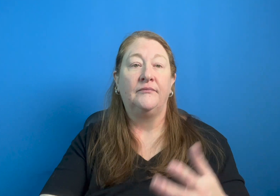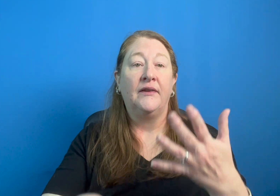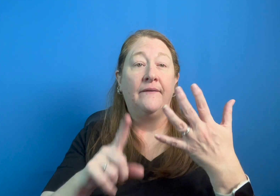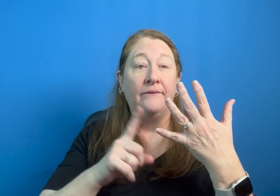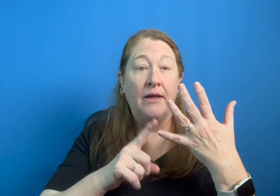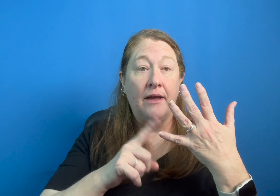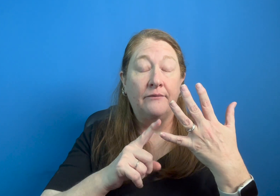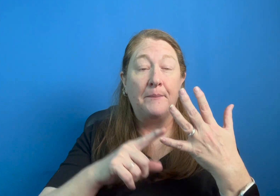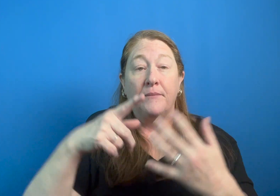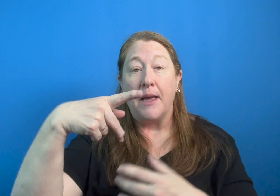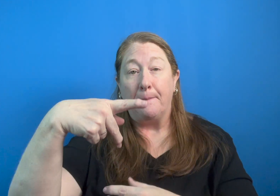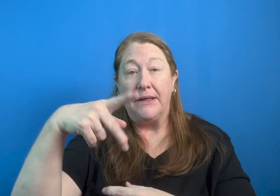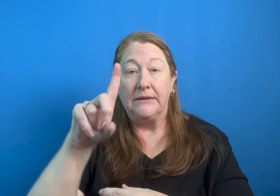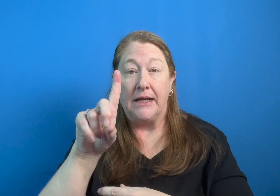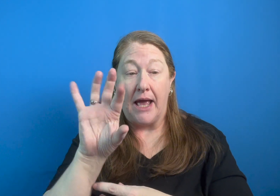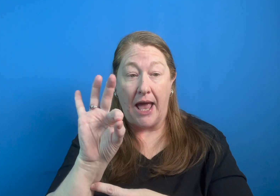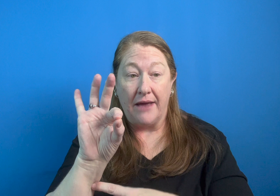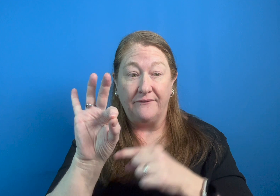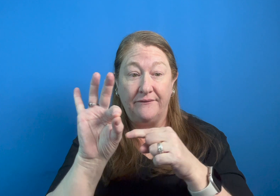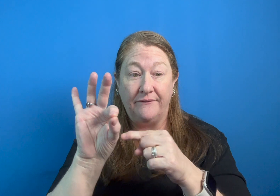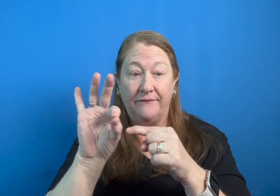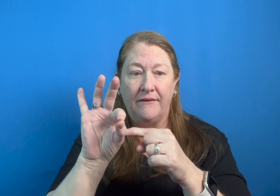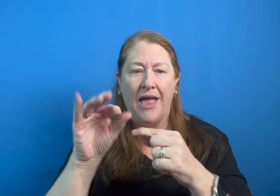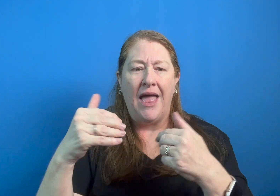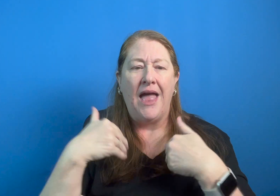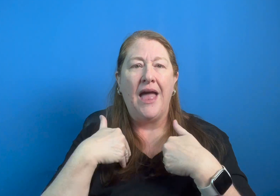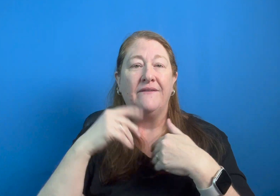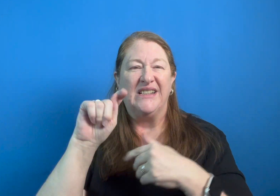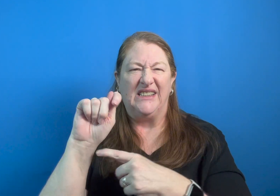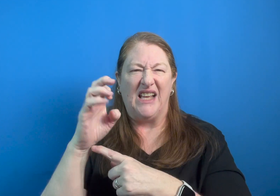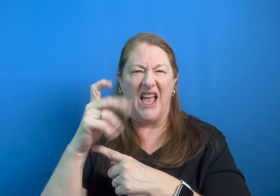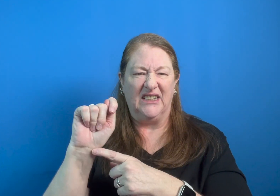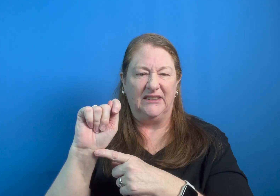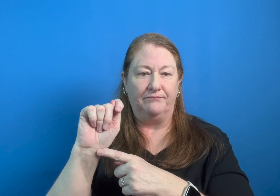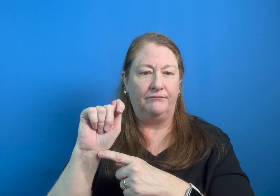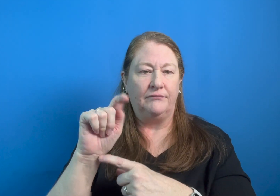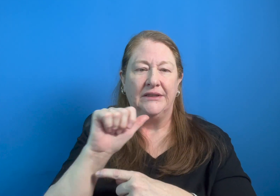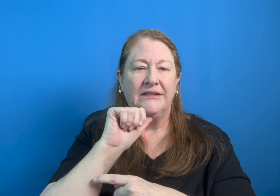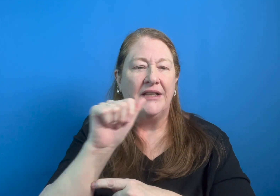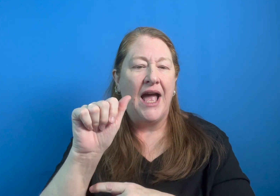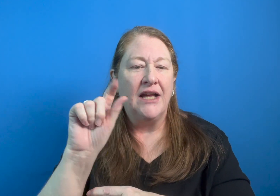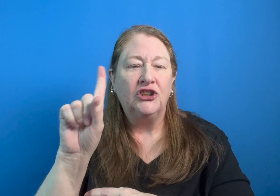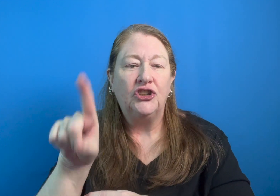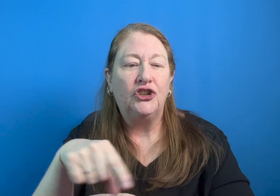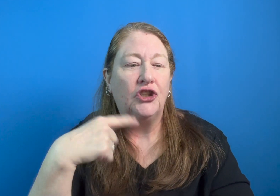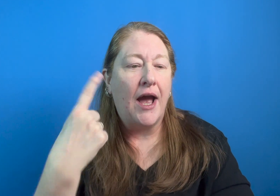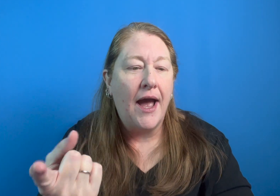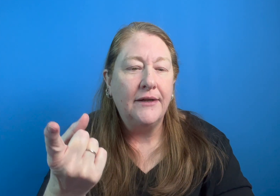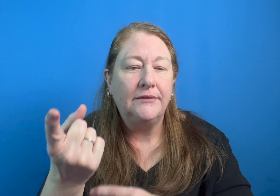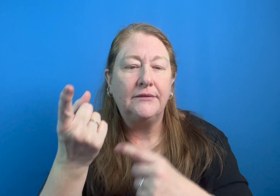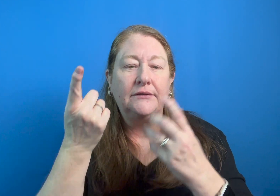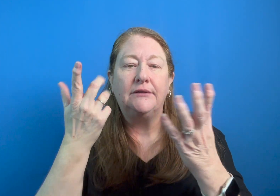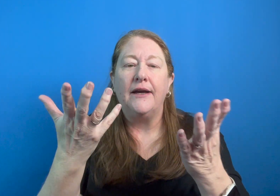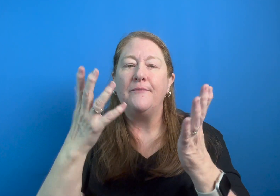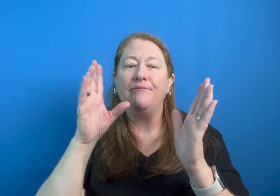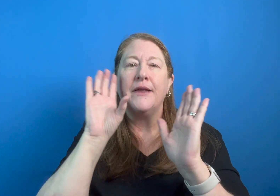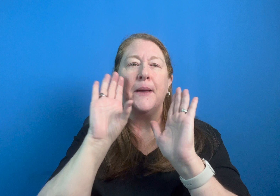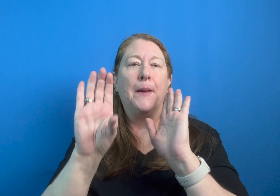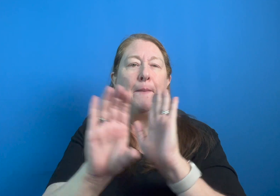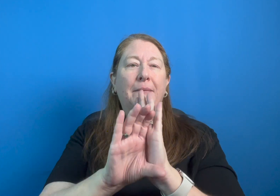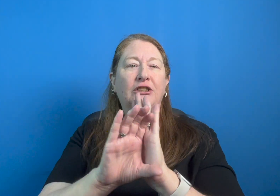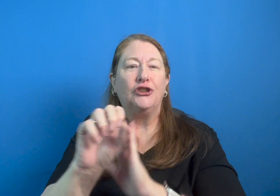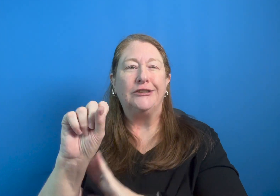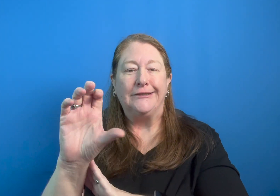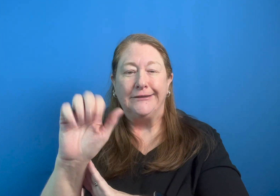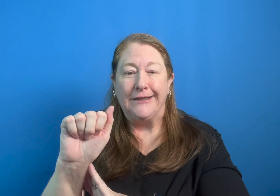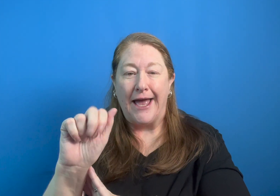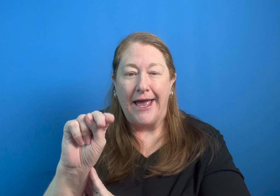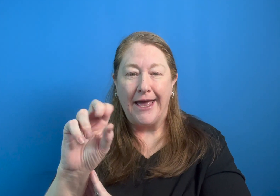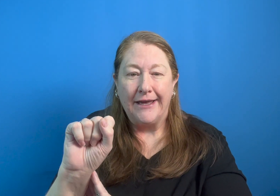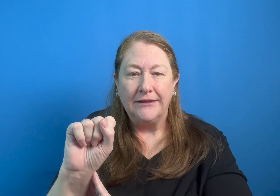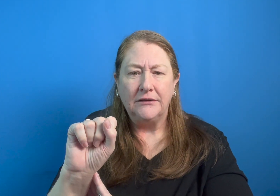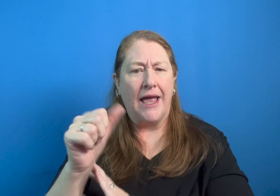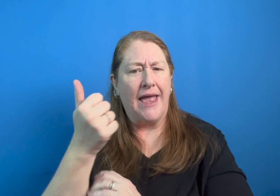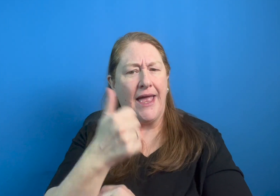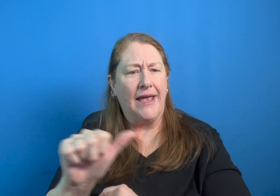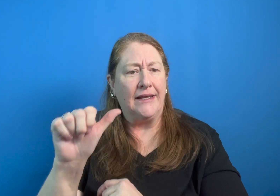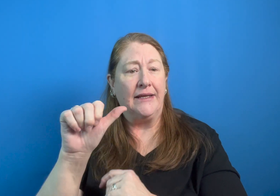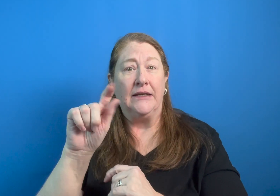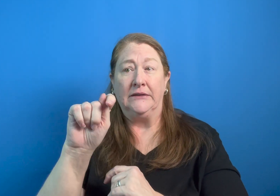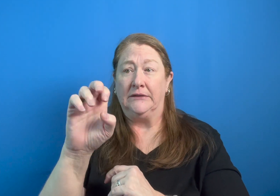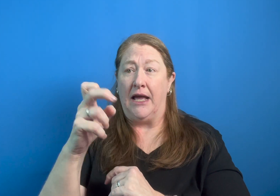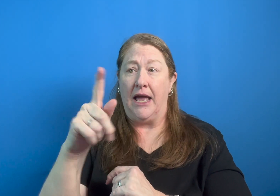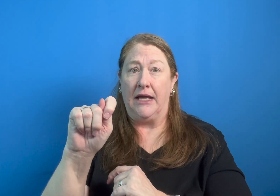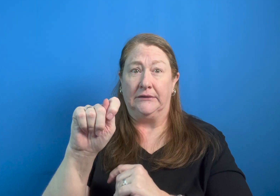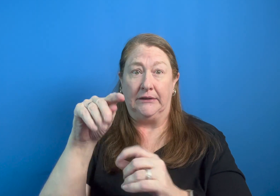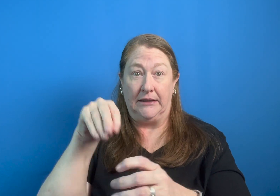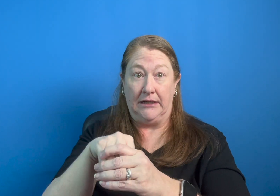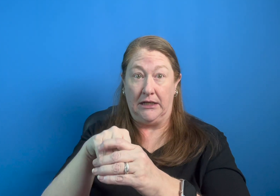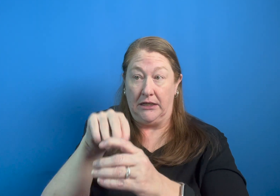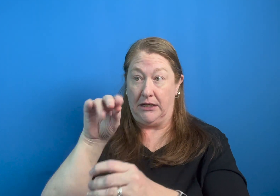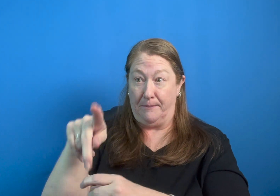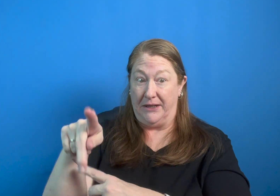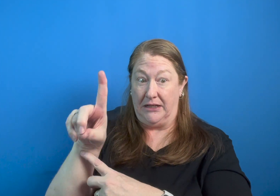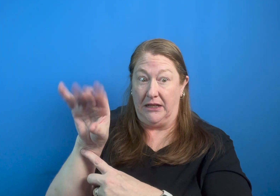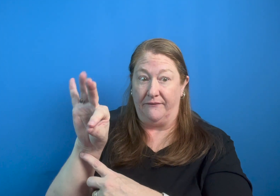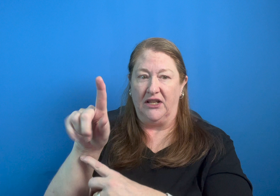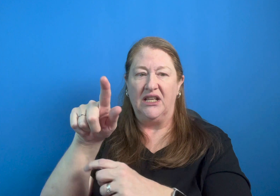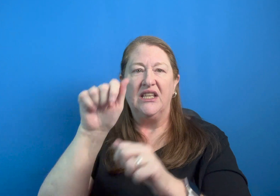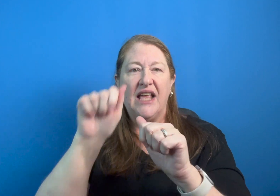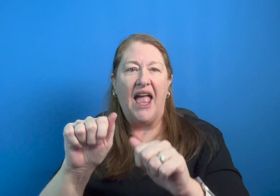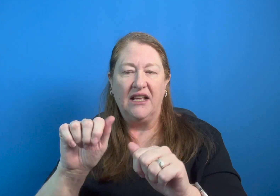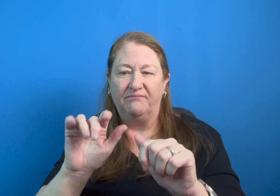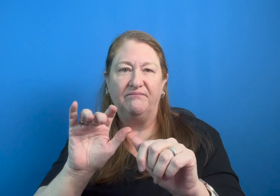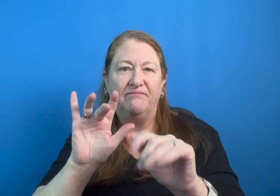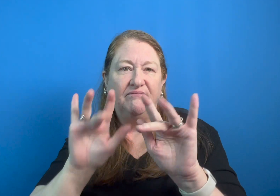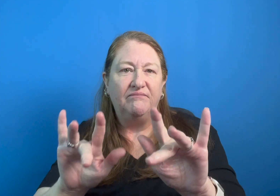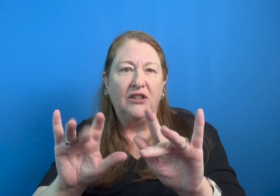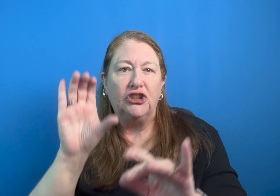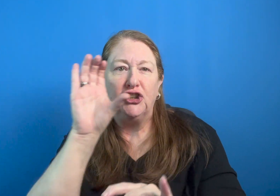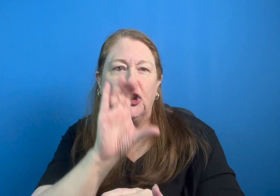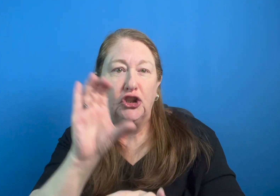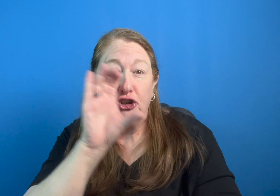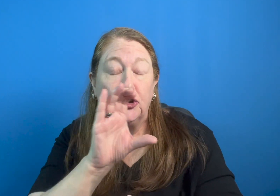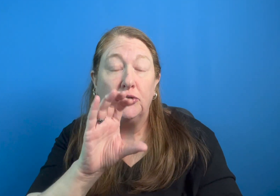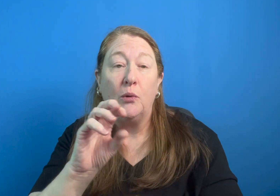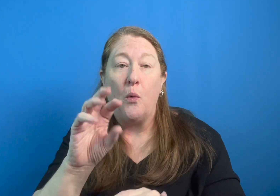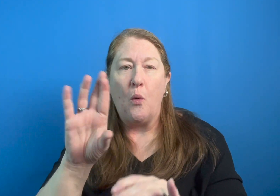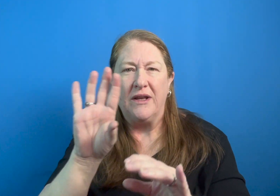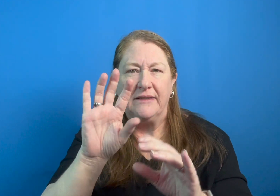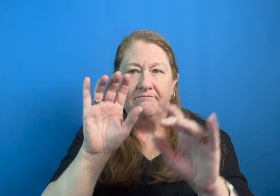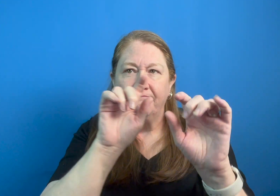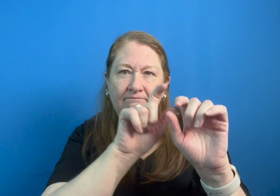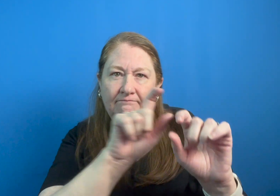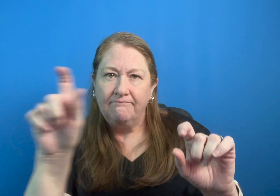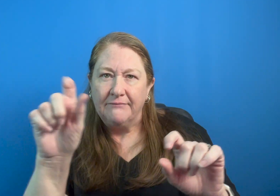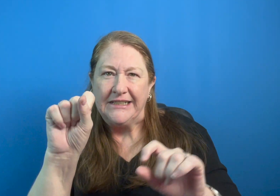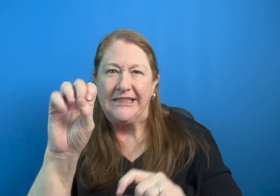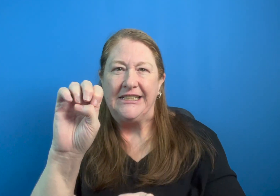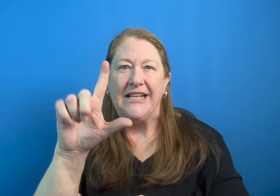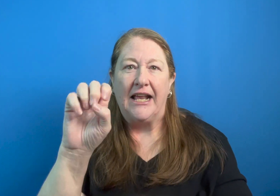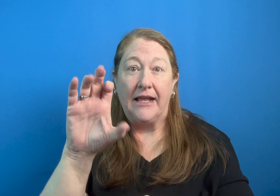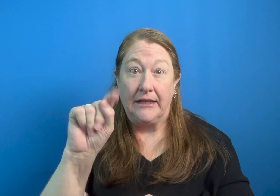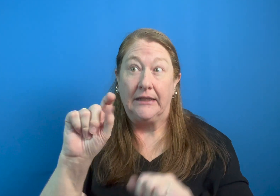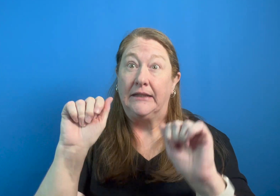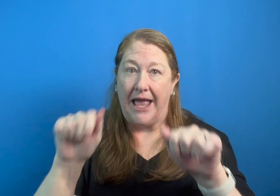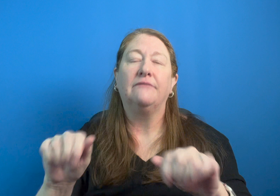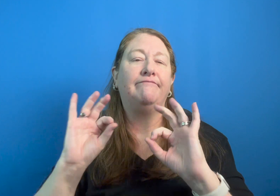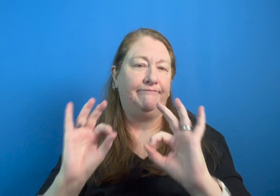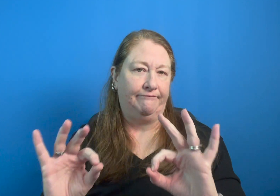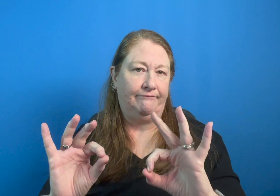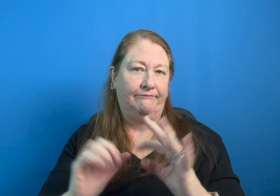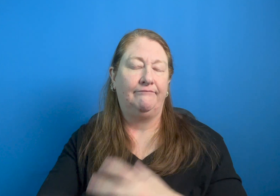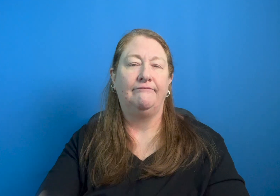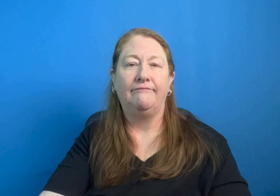5. PDFs that contain text are not merely image scans; any text contained in PDFs is selectable and searchable.